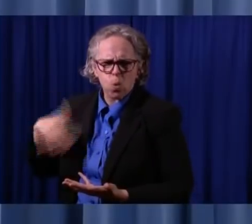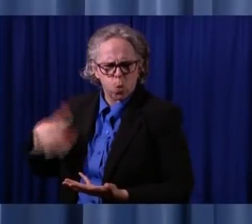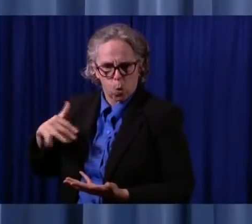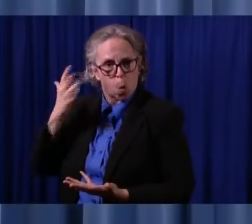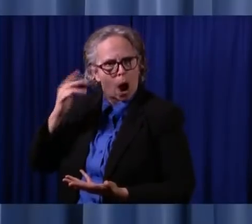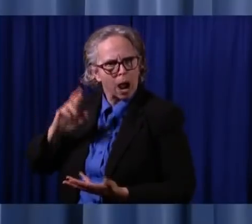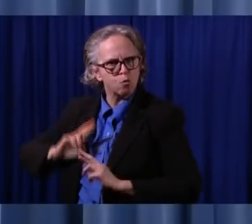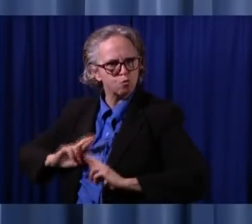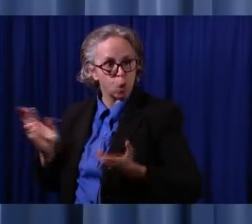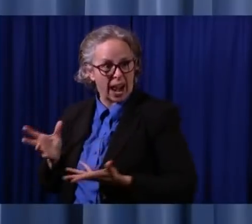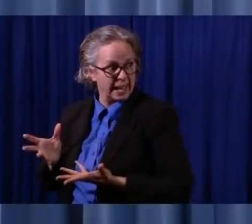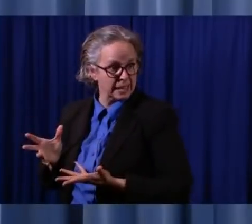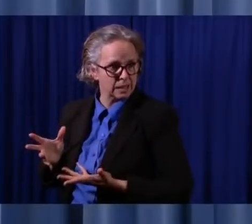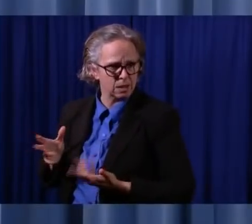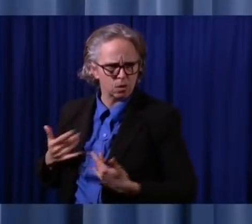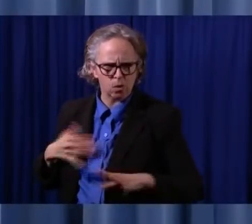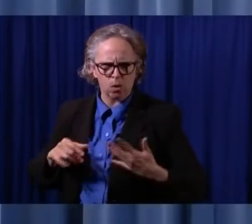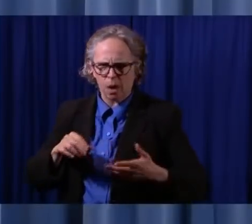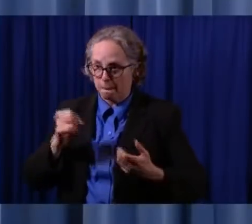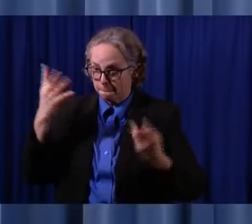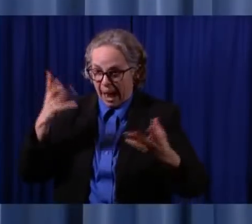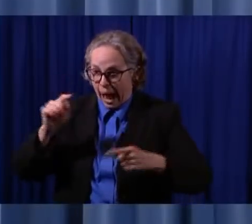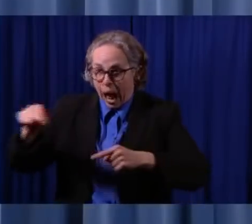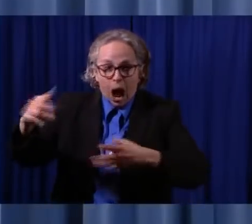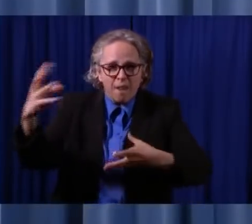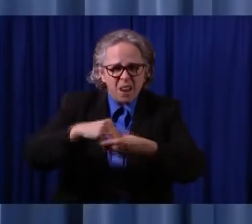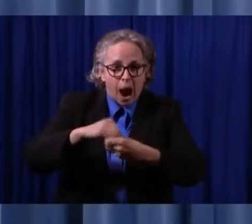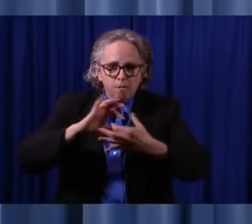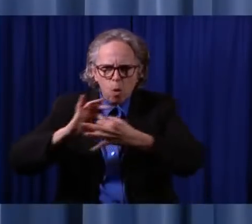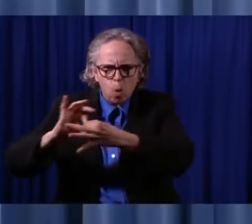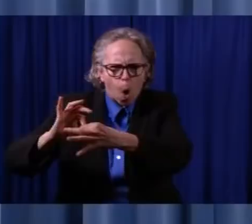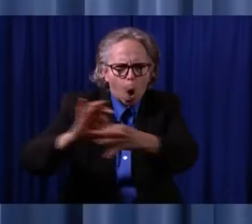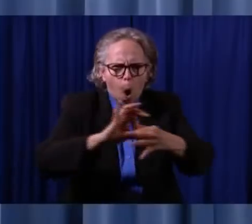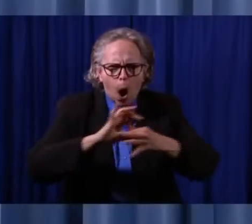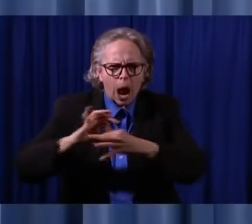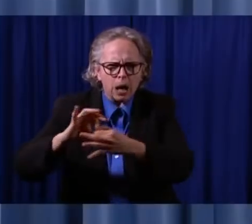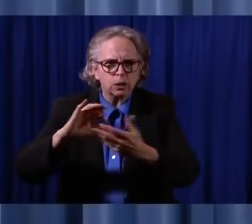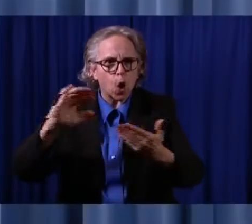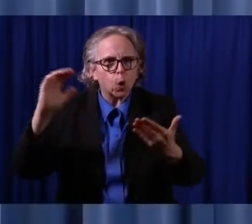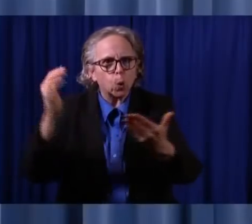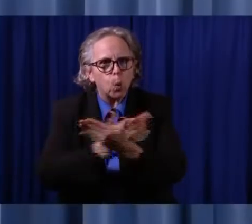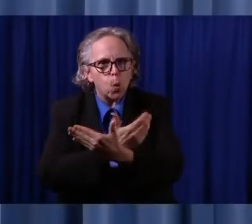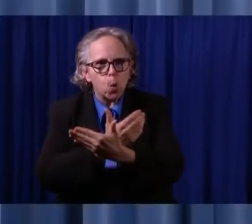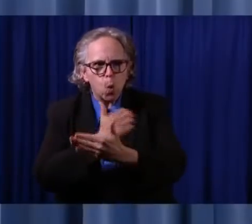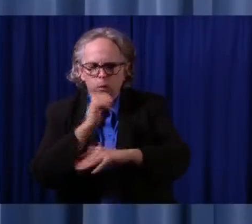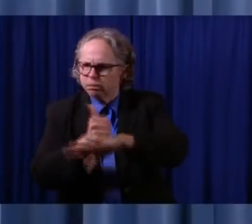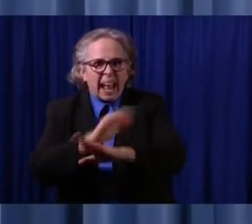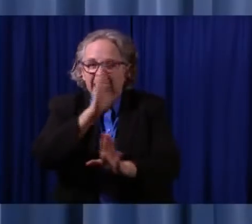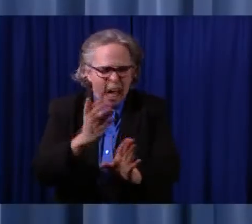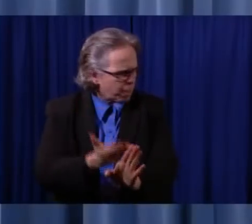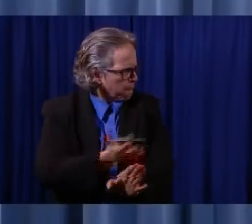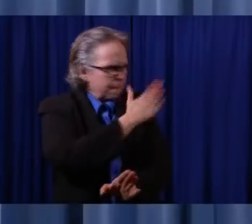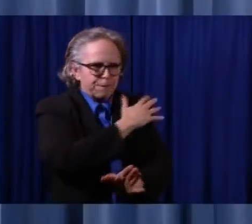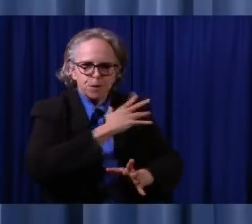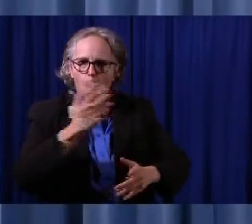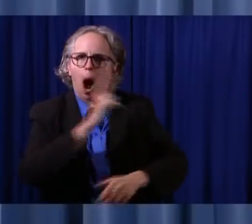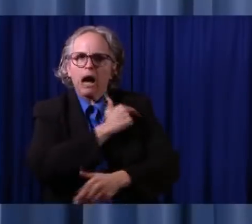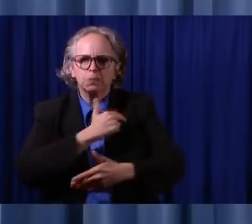HAVING A STOCKPILE LIKE THIS IS REALLY IMPORTANT. IN THIS TYPE OF COORDINATION,